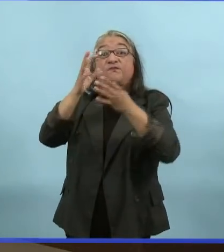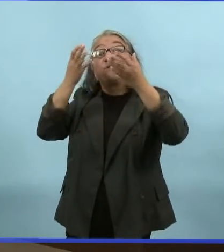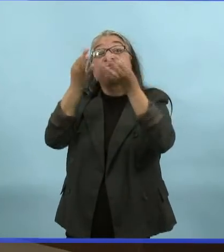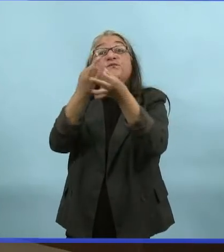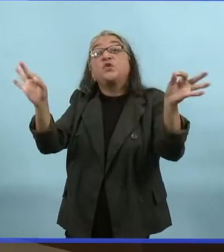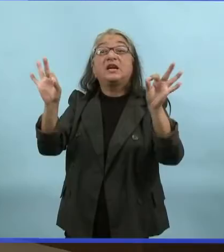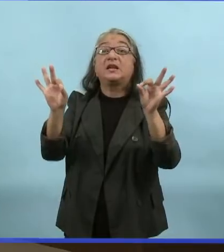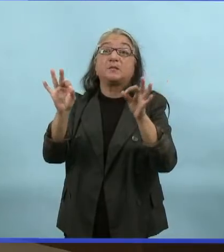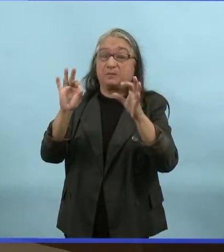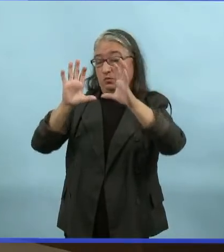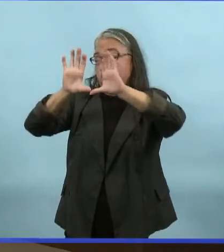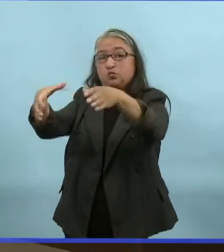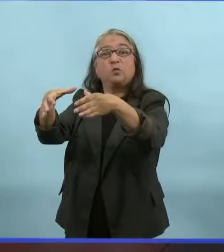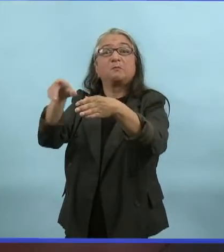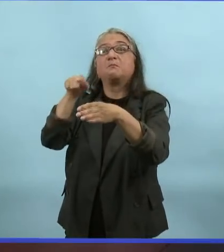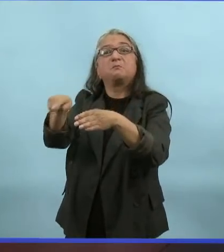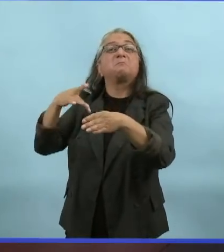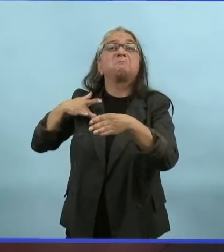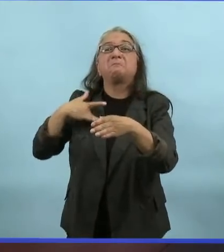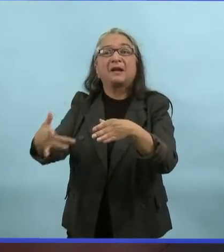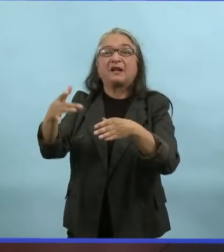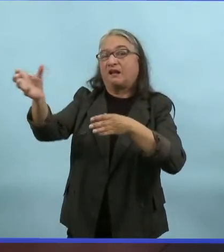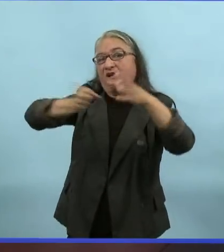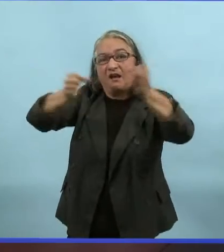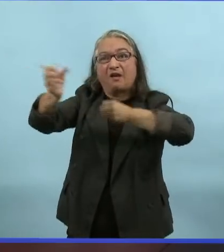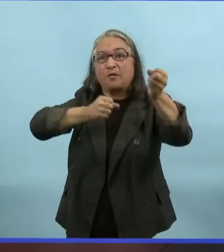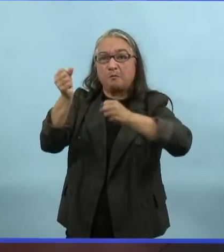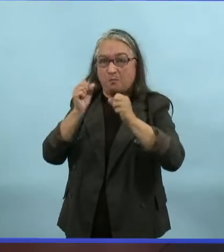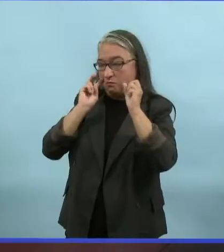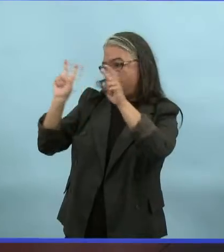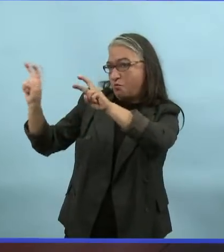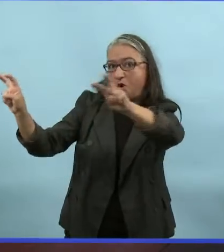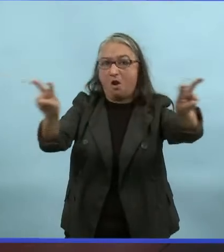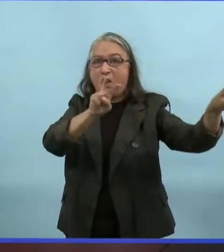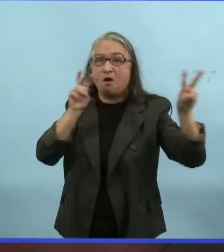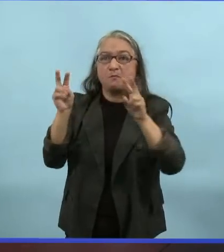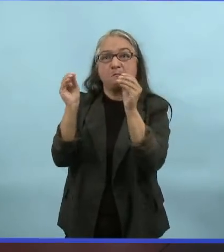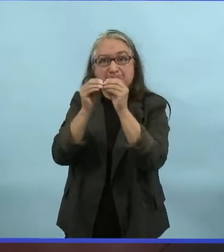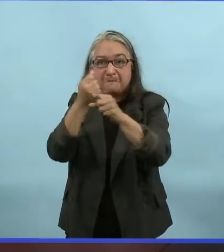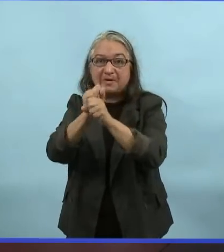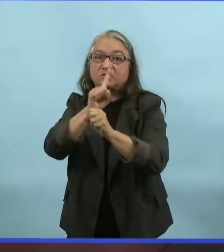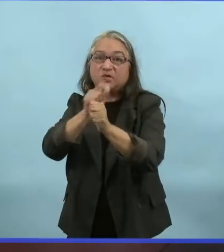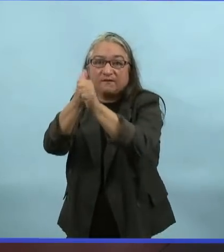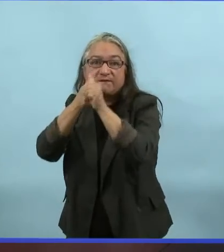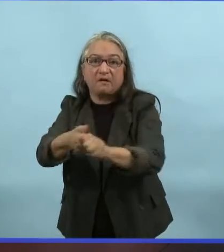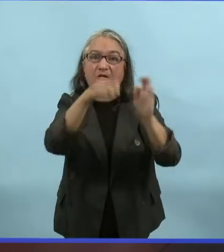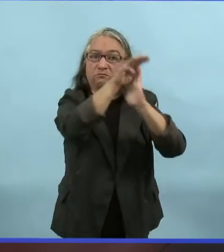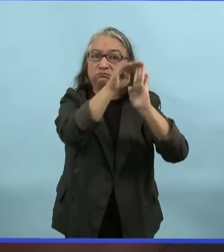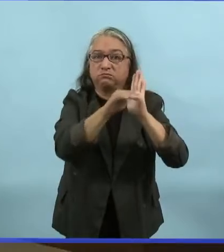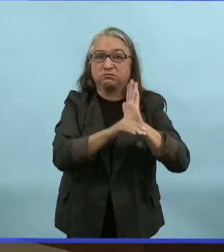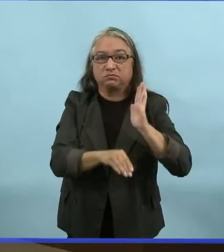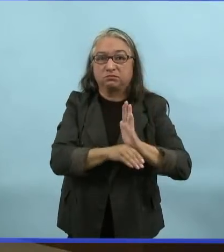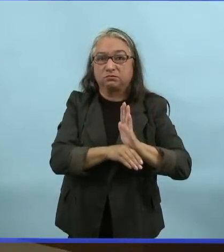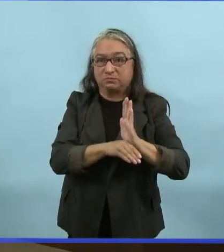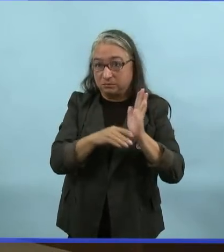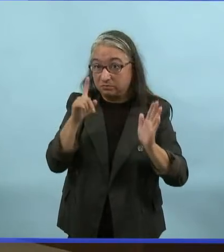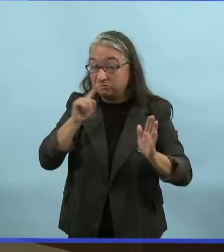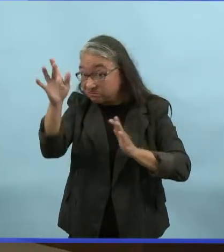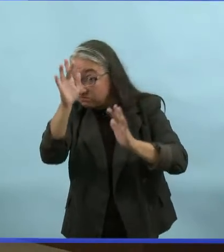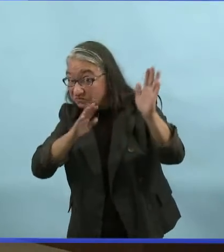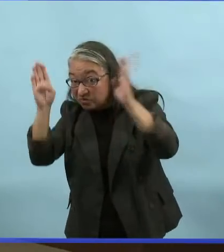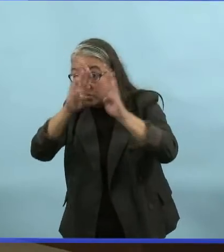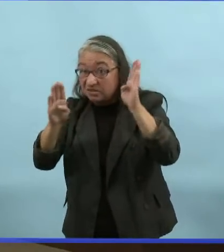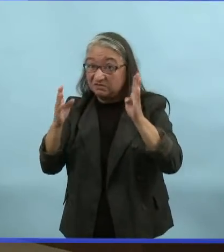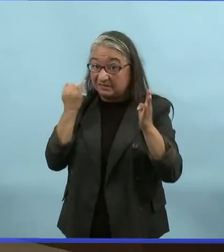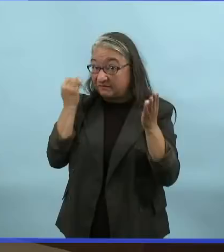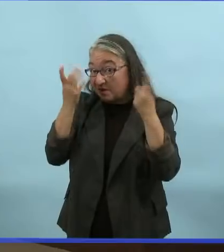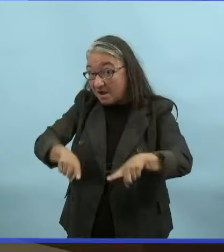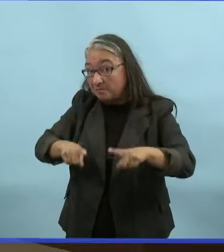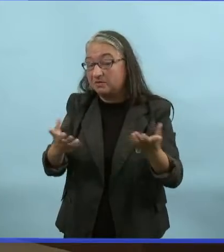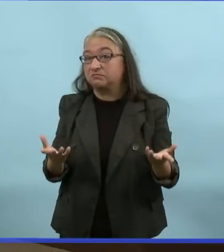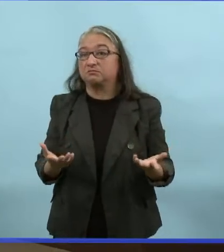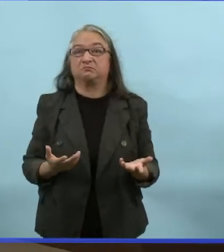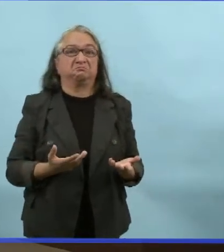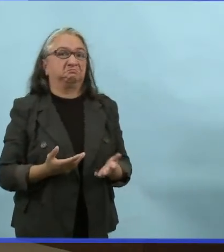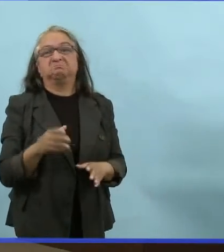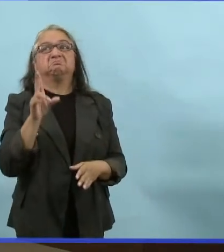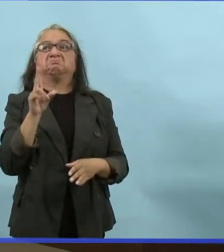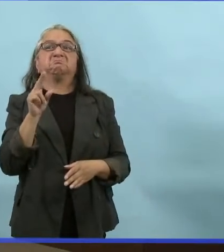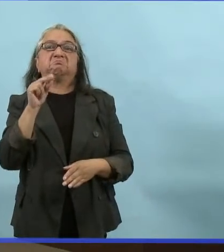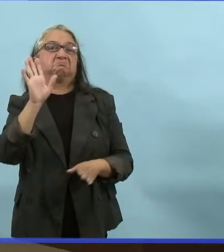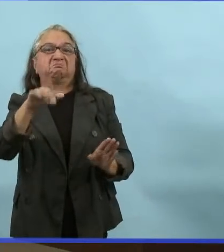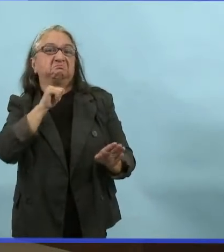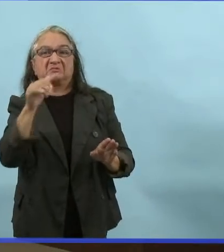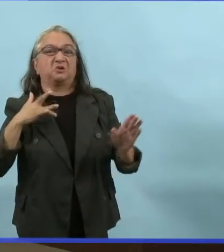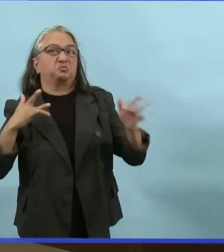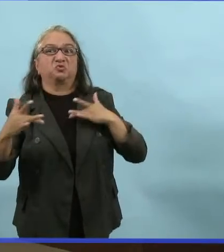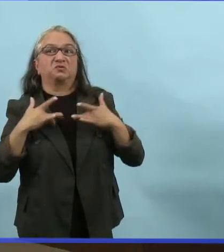public health orders i'm not not aware of that specifically no okay and in terms of our numbers